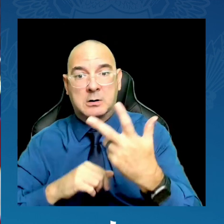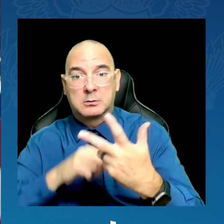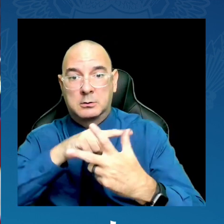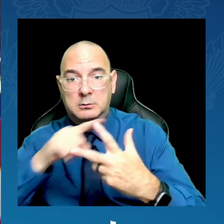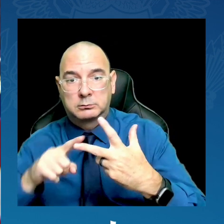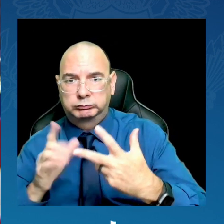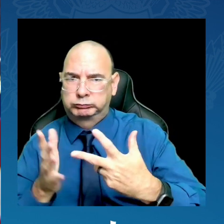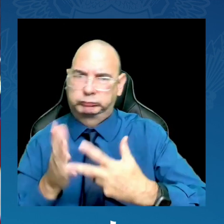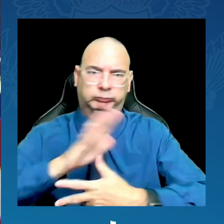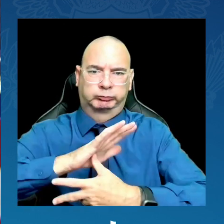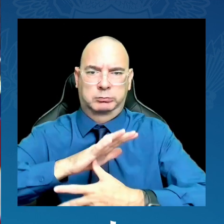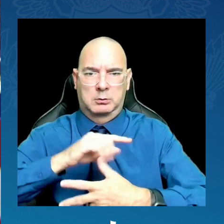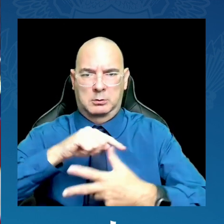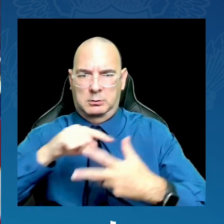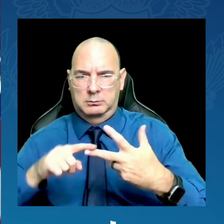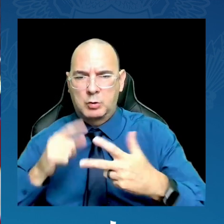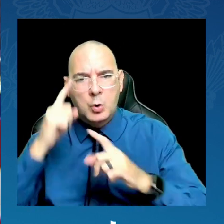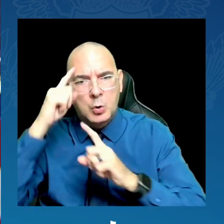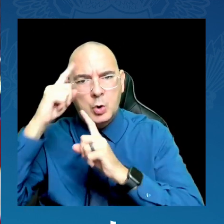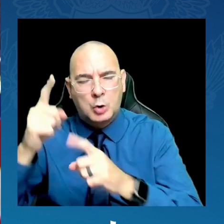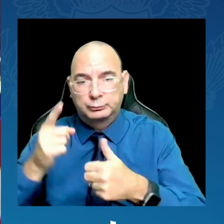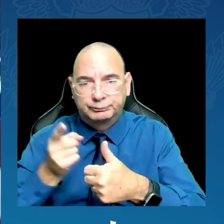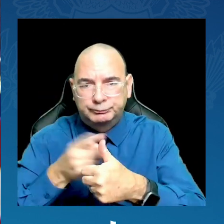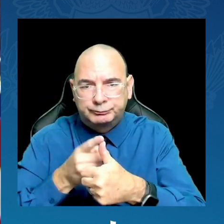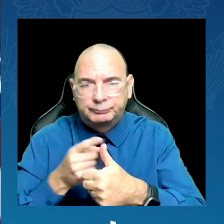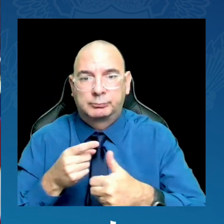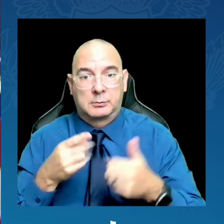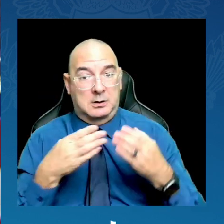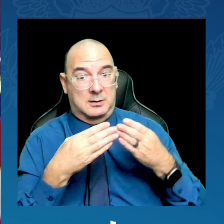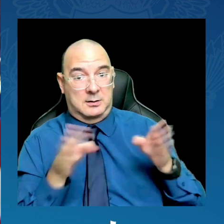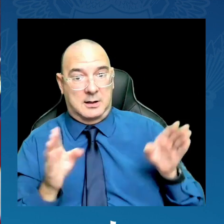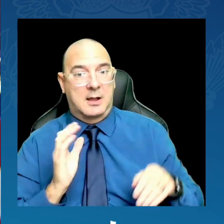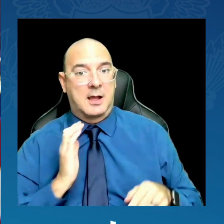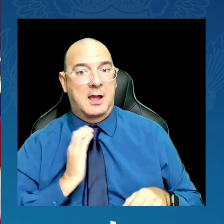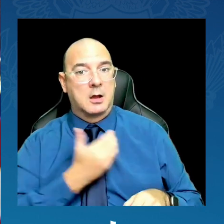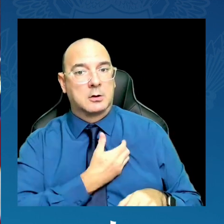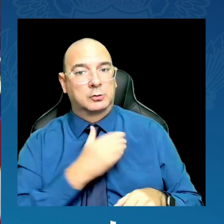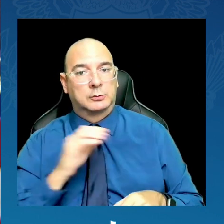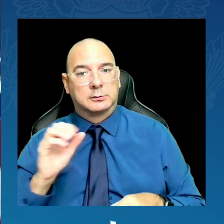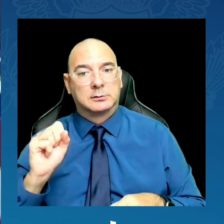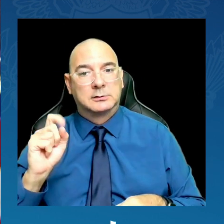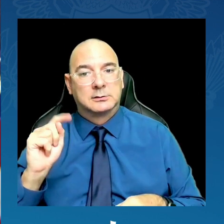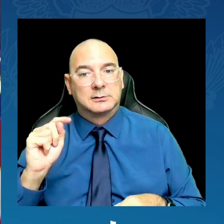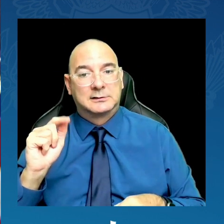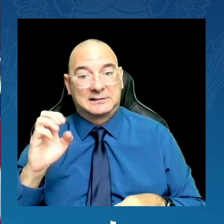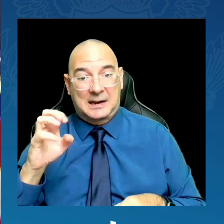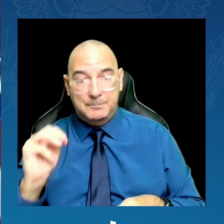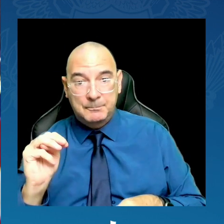First, expanding our STEM workforce. And I've invited some students here today